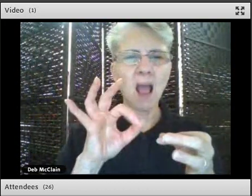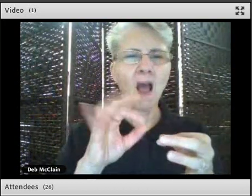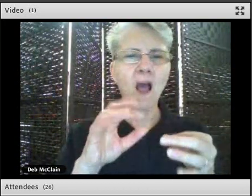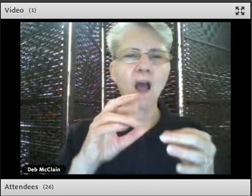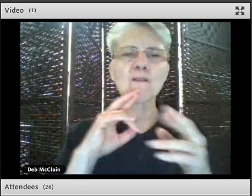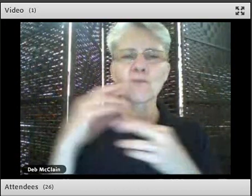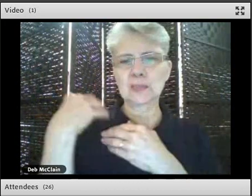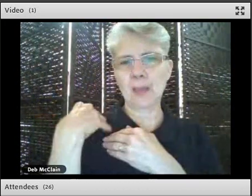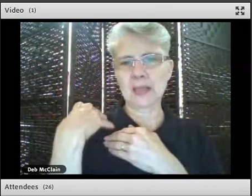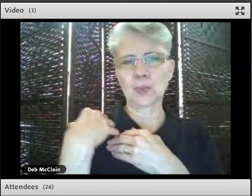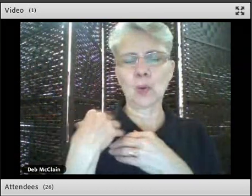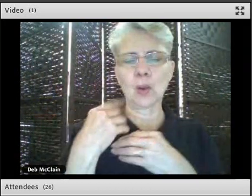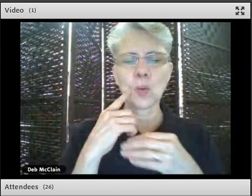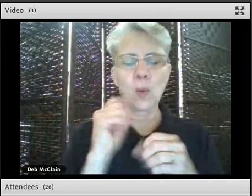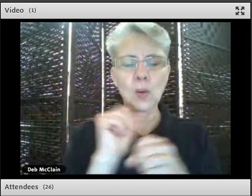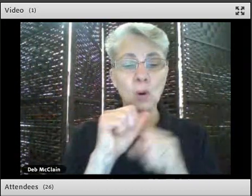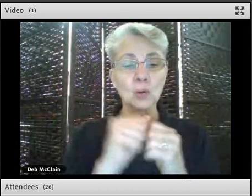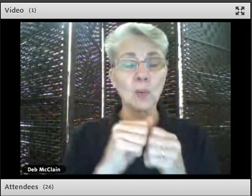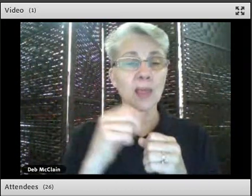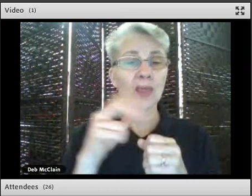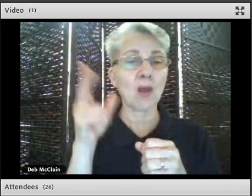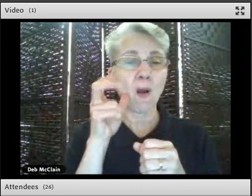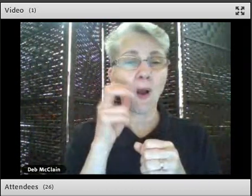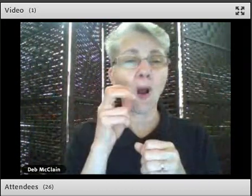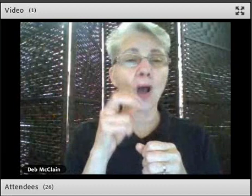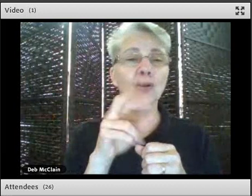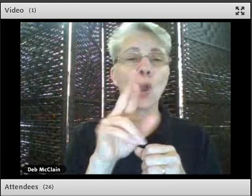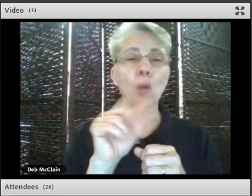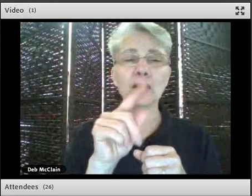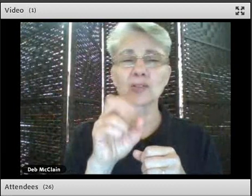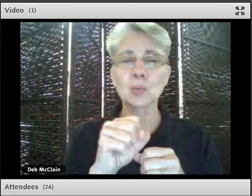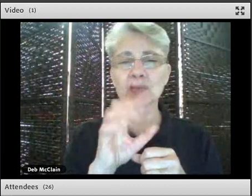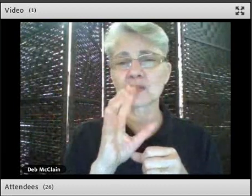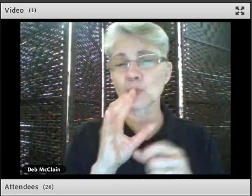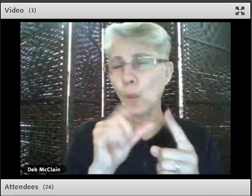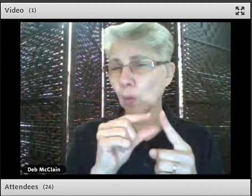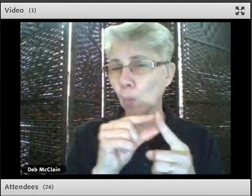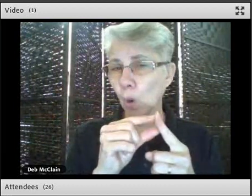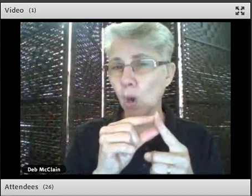particularly for literature, the statement of responsibility